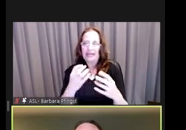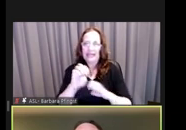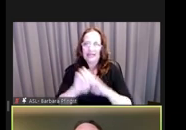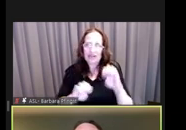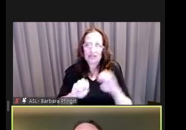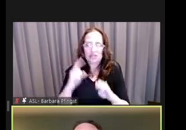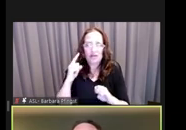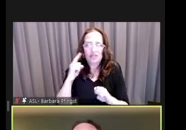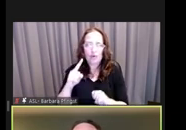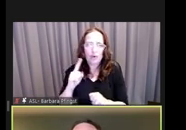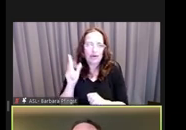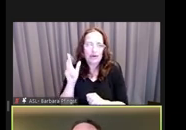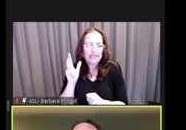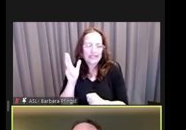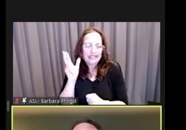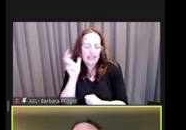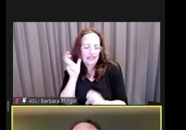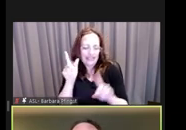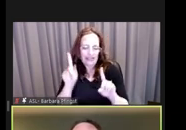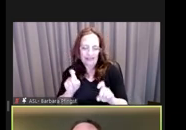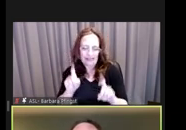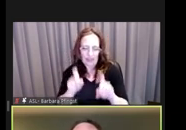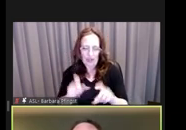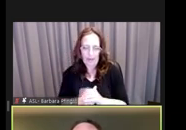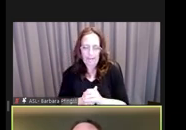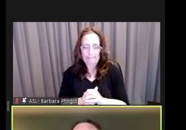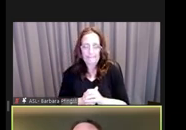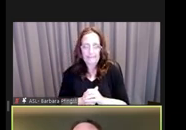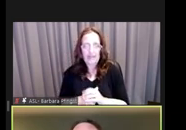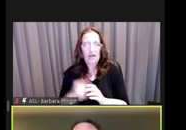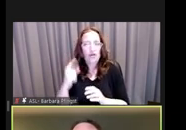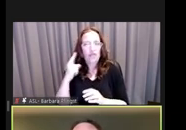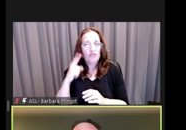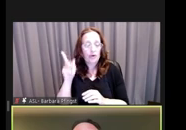So after a child is screened for hearing loss, if there's concern for hearing loss,